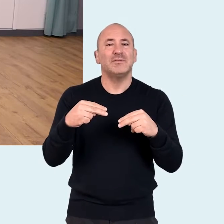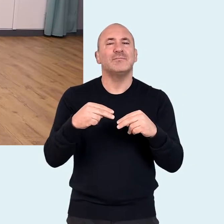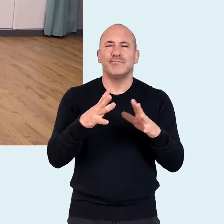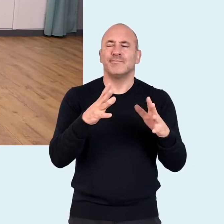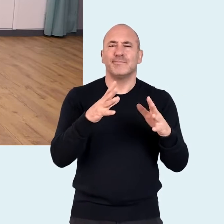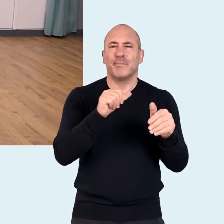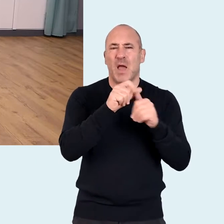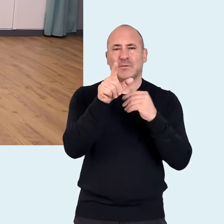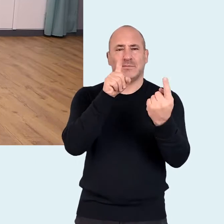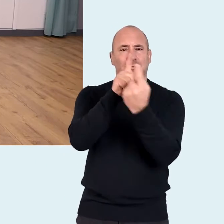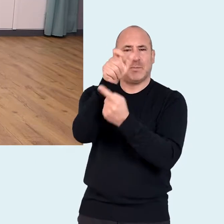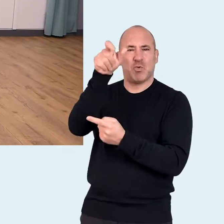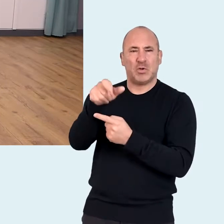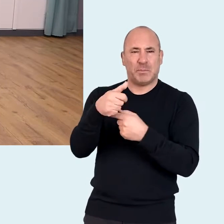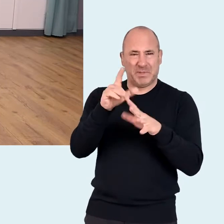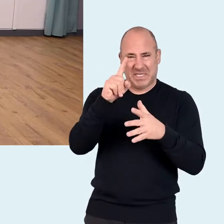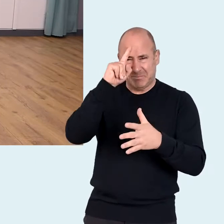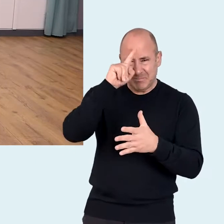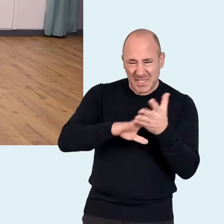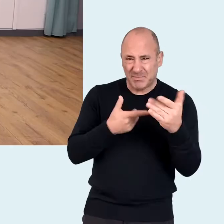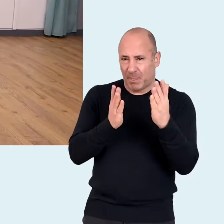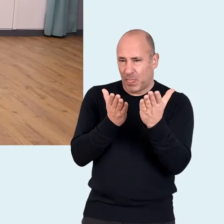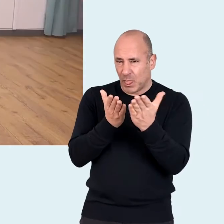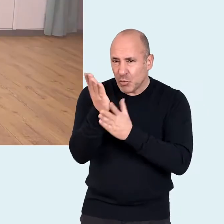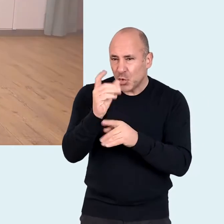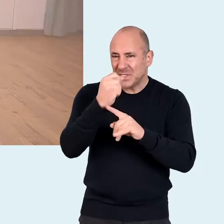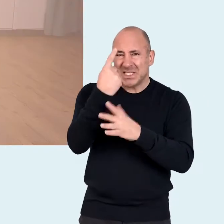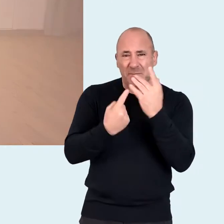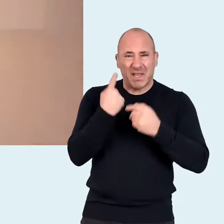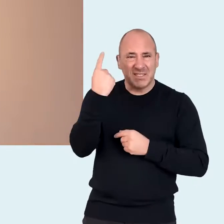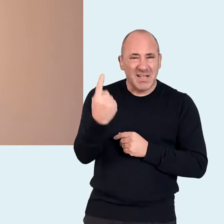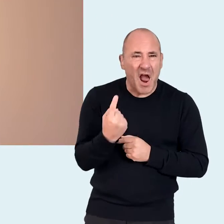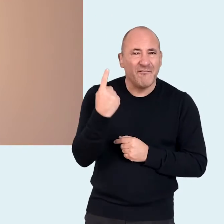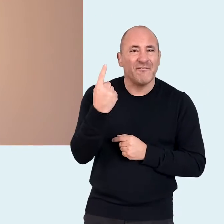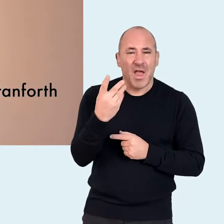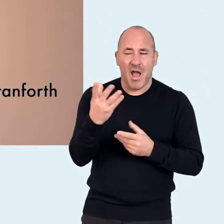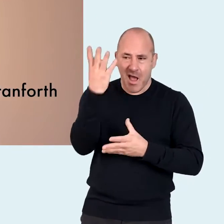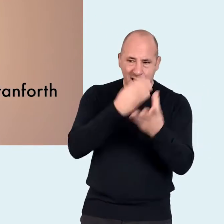starting your inclusive dance practice, definitely talk to somebody who's had this kind of experience,